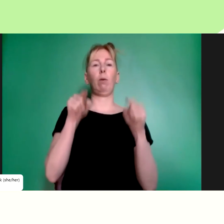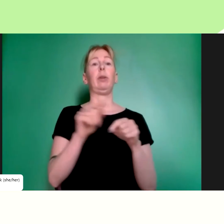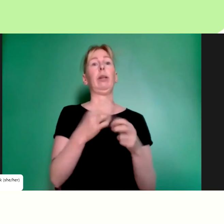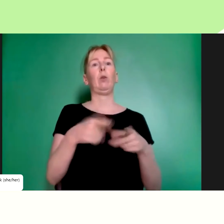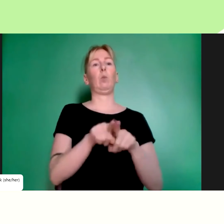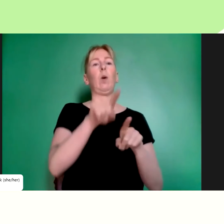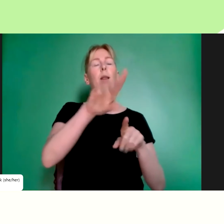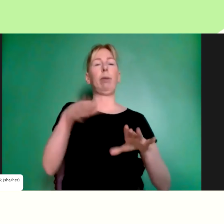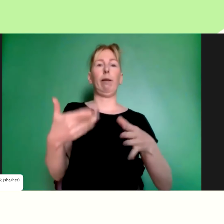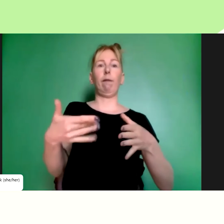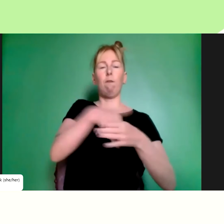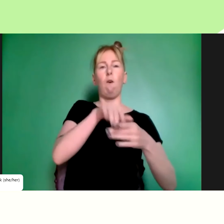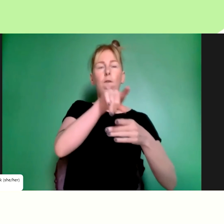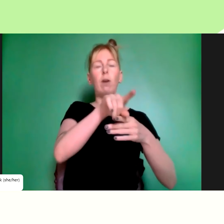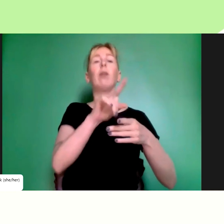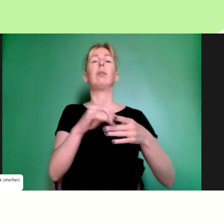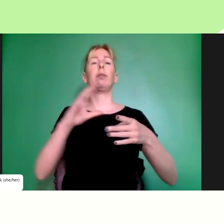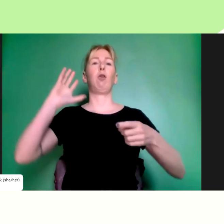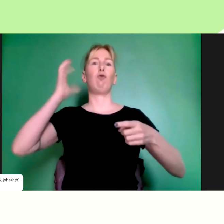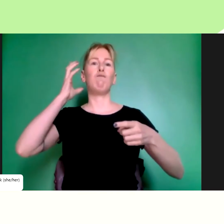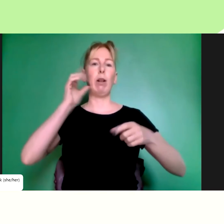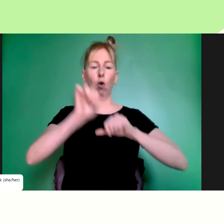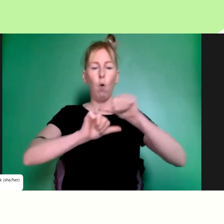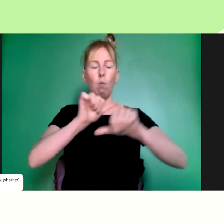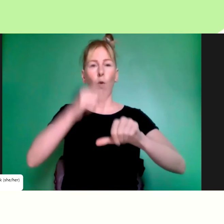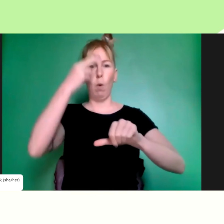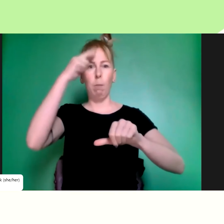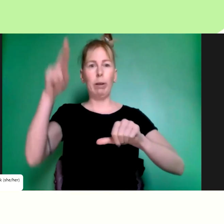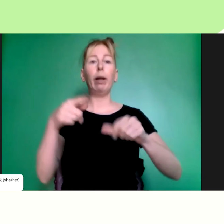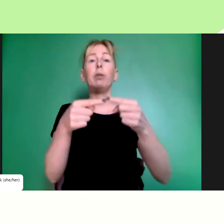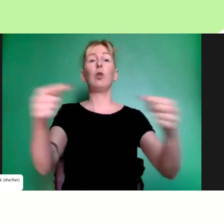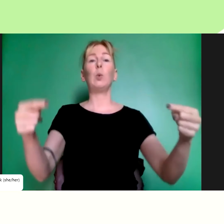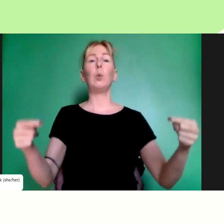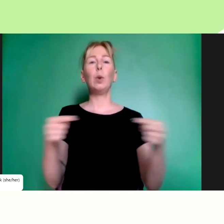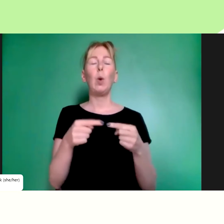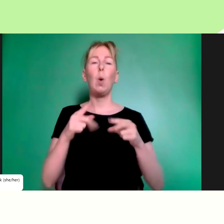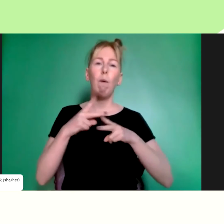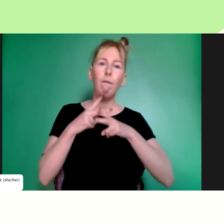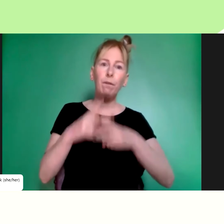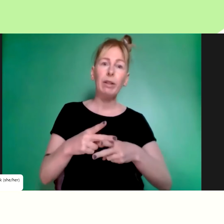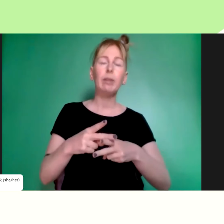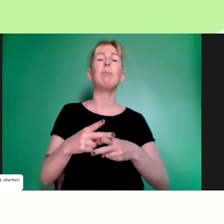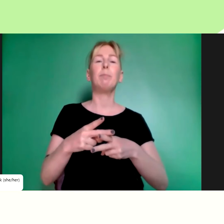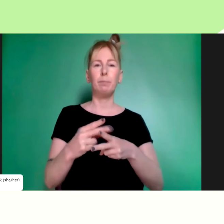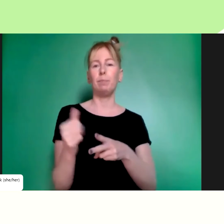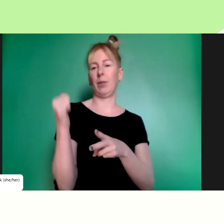an interview-based radio programme for London’s Resonance - Resonance FM.